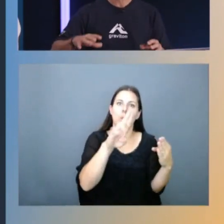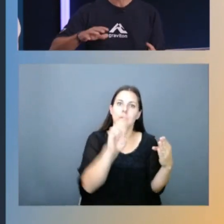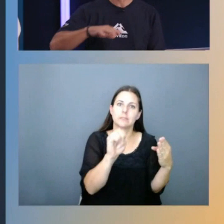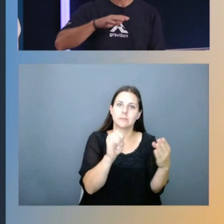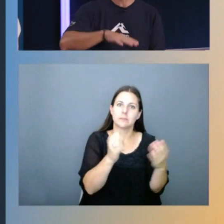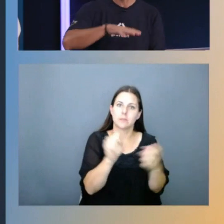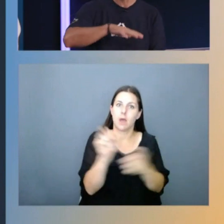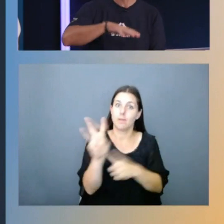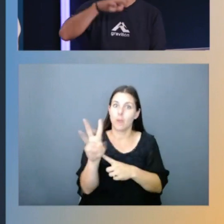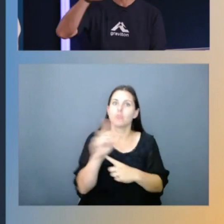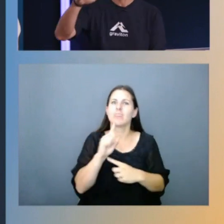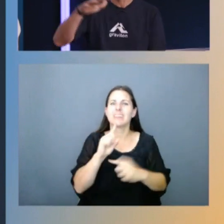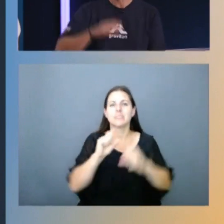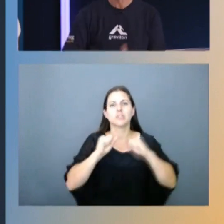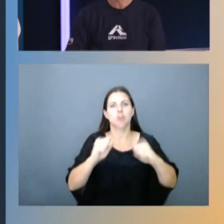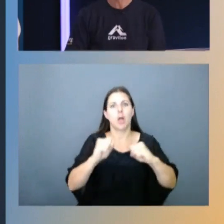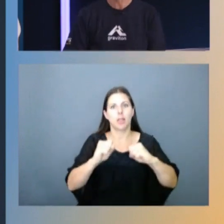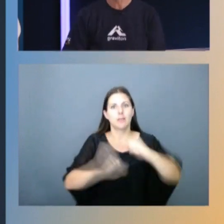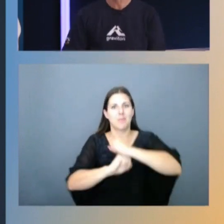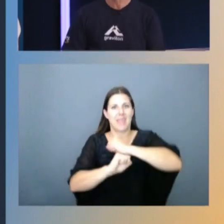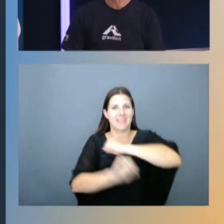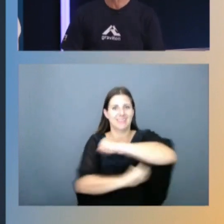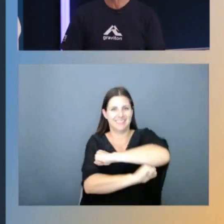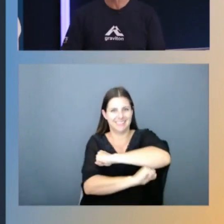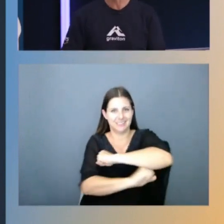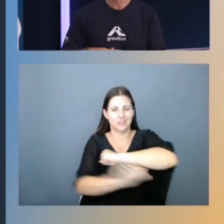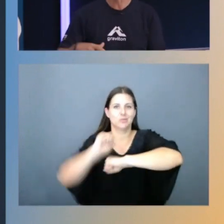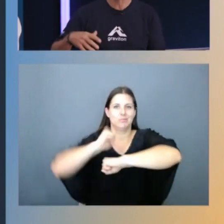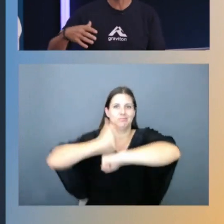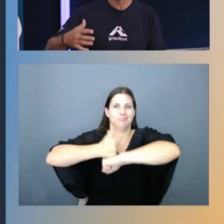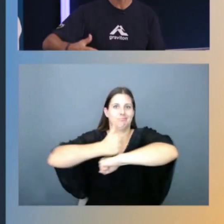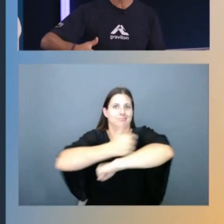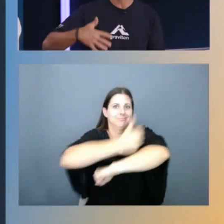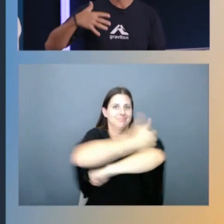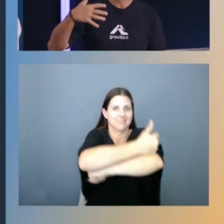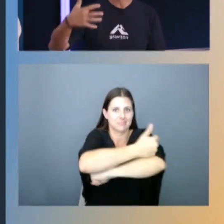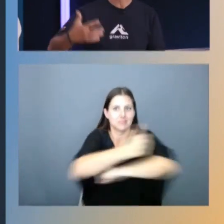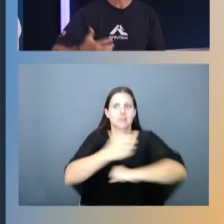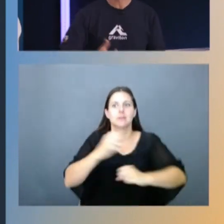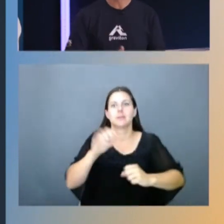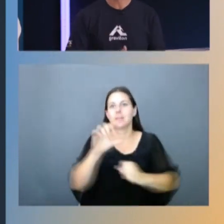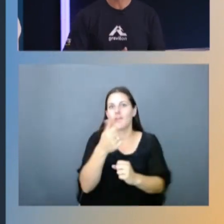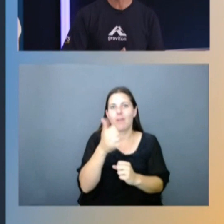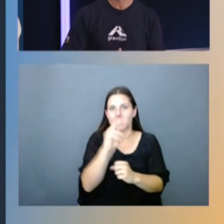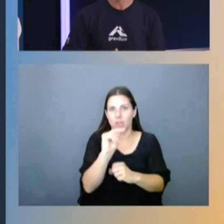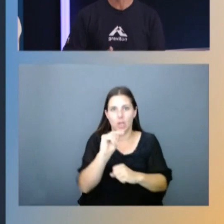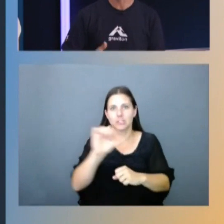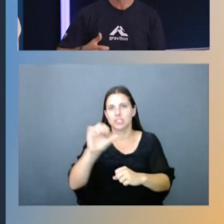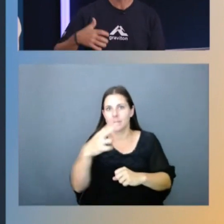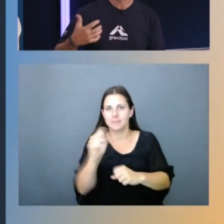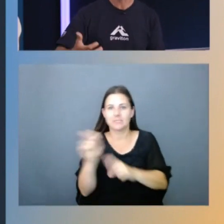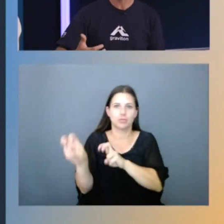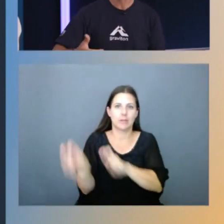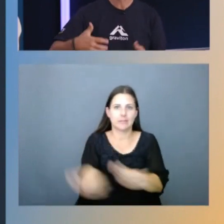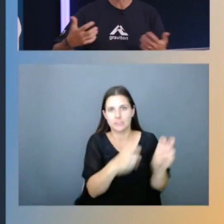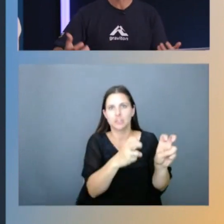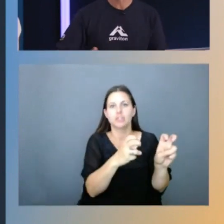on which we could build support for the Graviton chips and make the transitions for customers easier